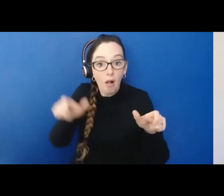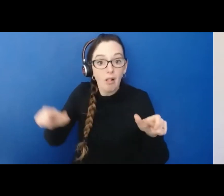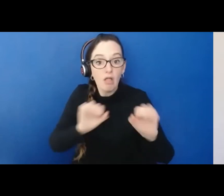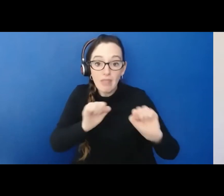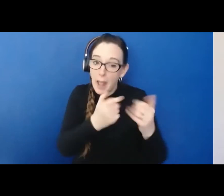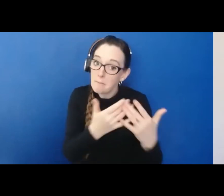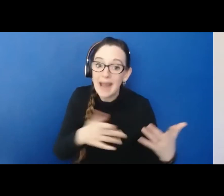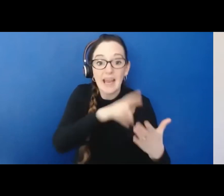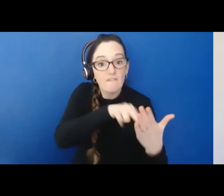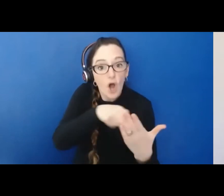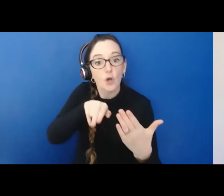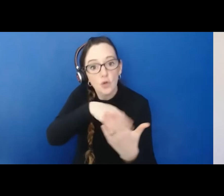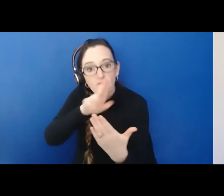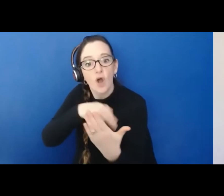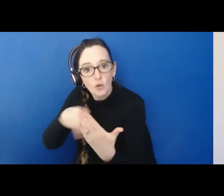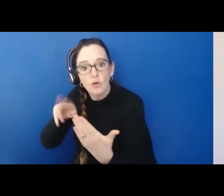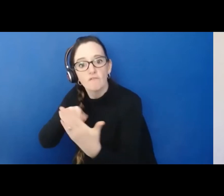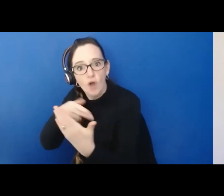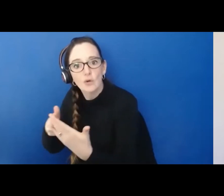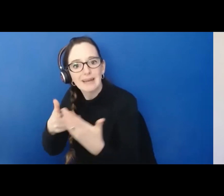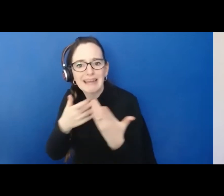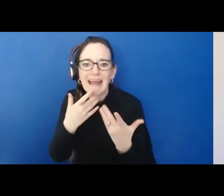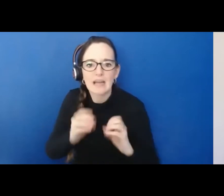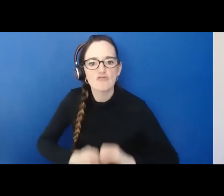positions or abstain from their voting - until the next